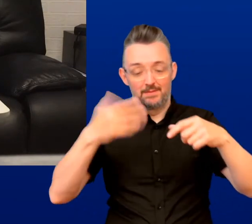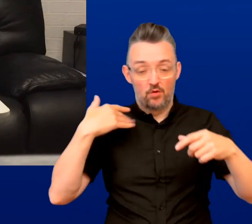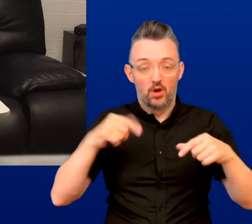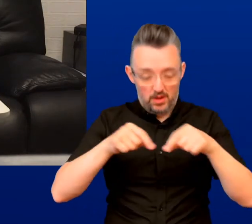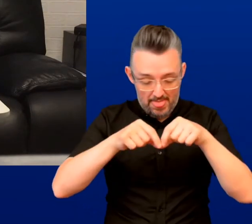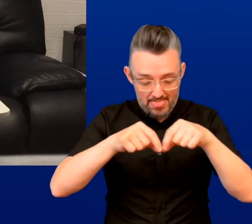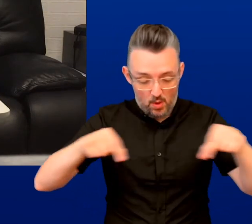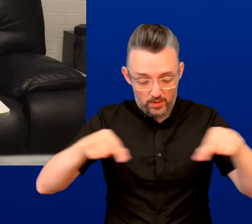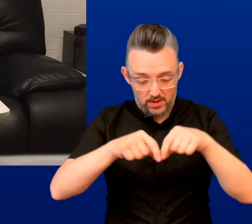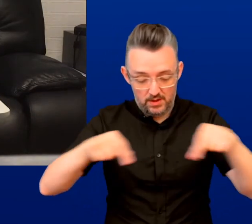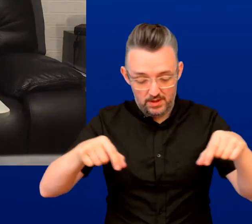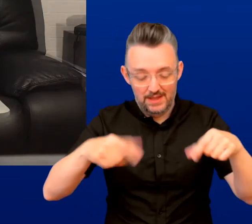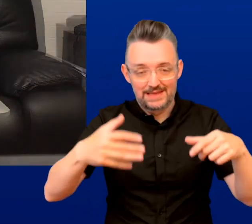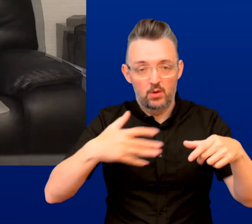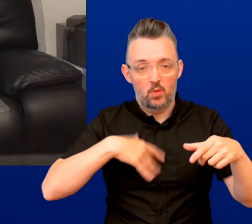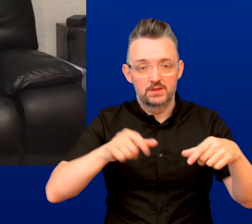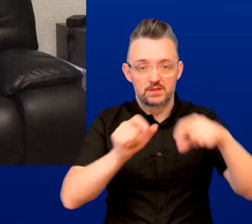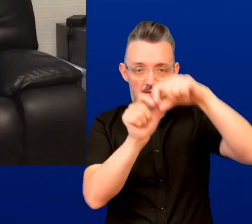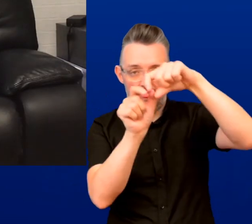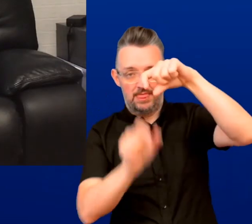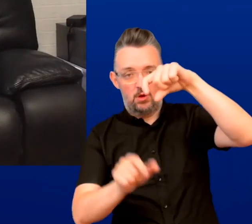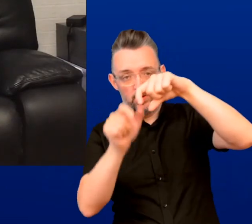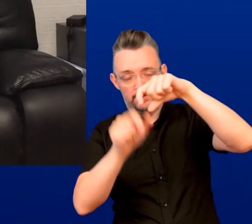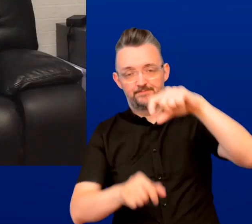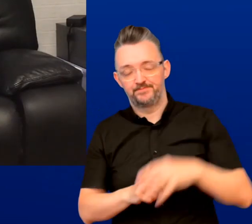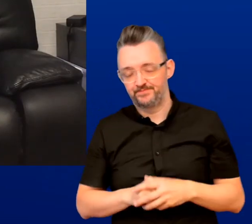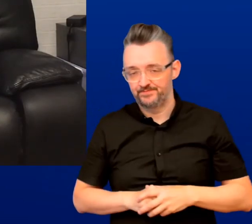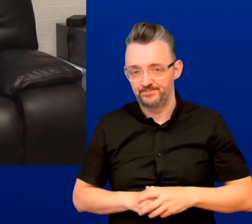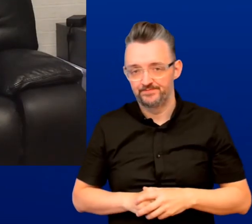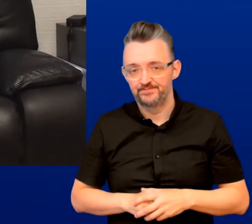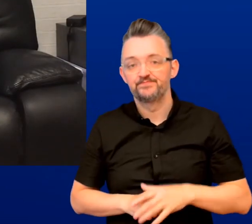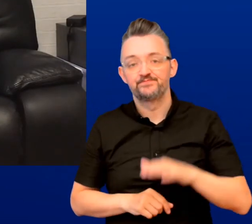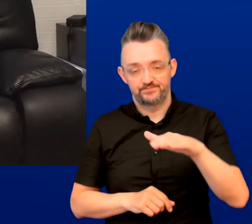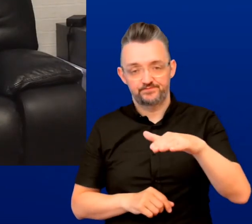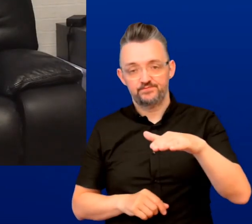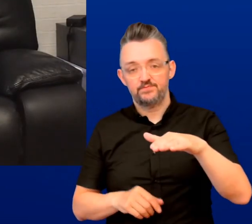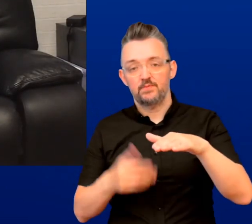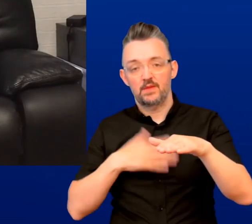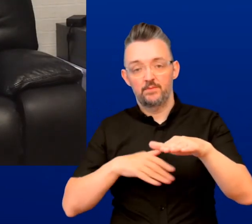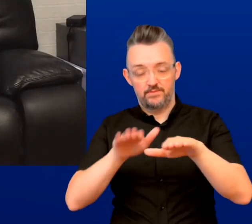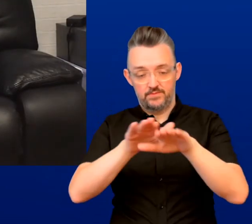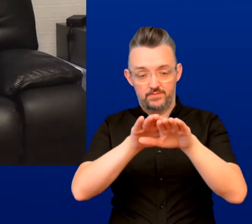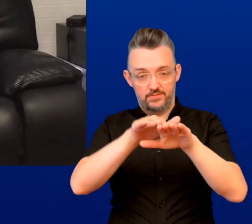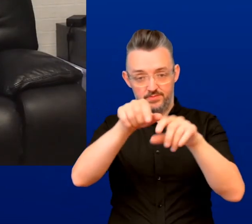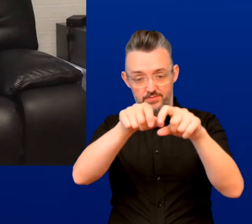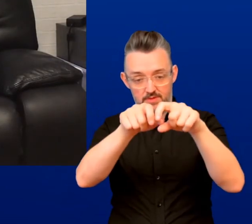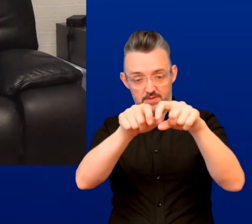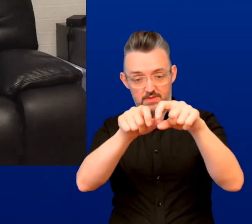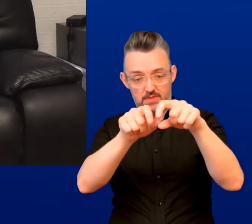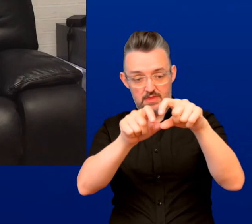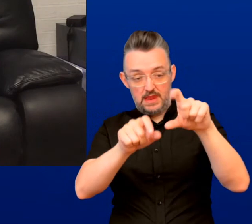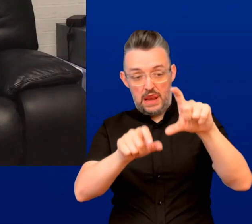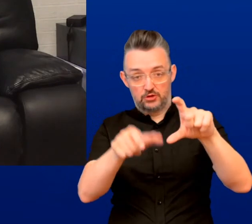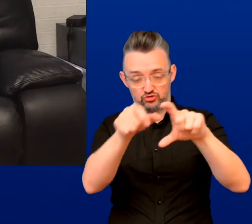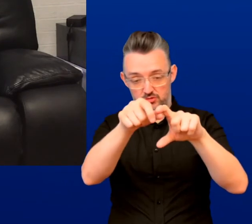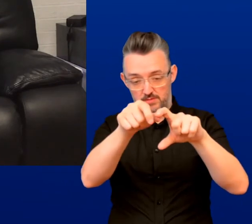vertical. Now that you've covered the bottom, you've got to start working down the sides and you use the larger strips of